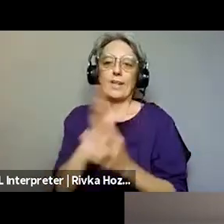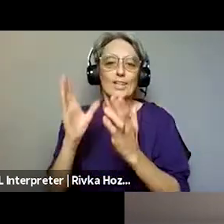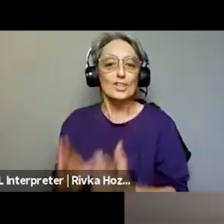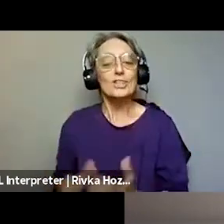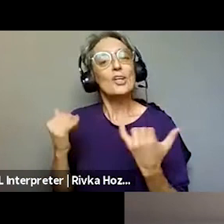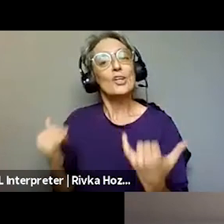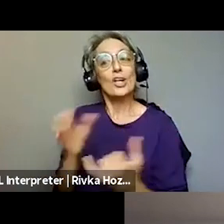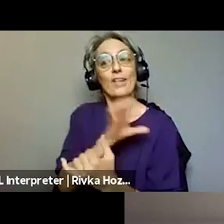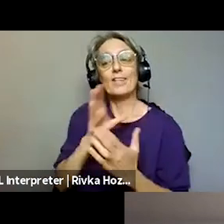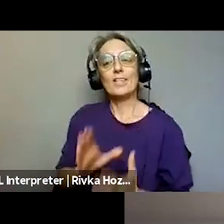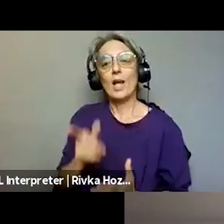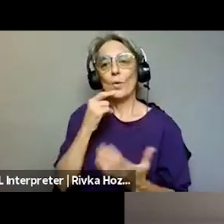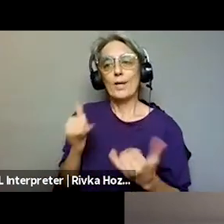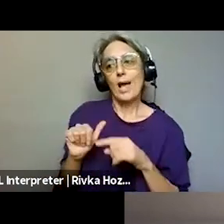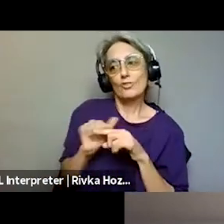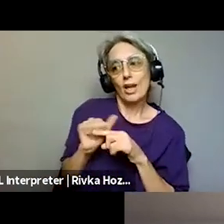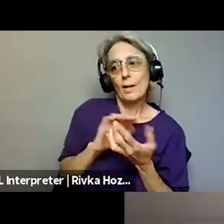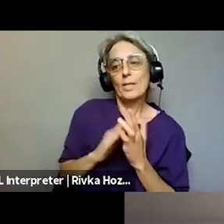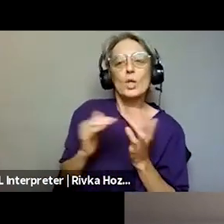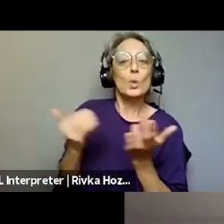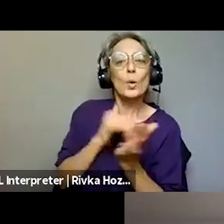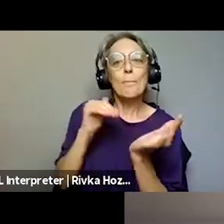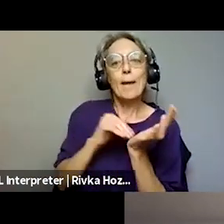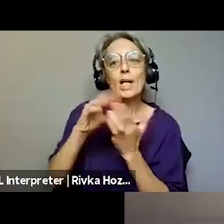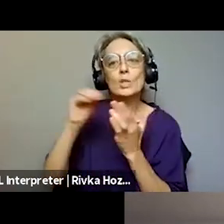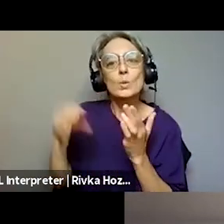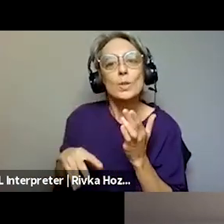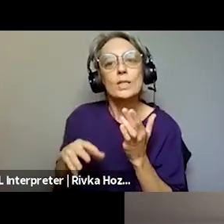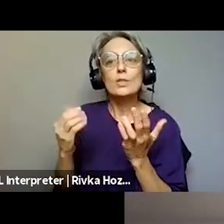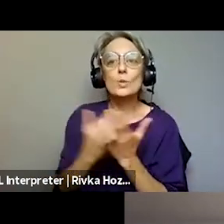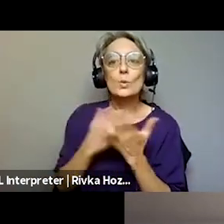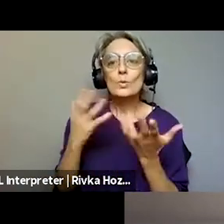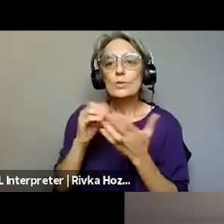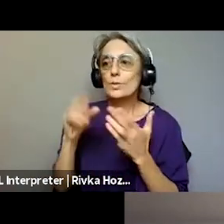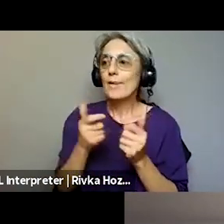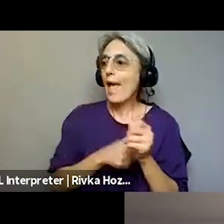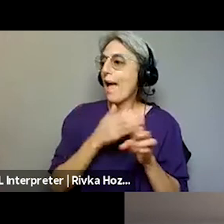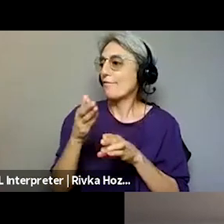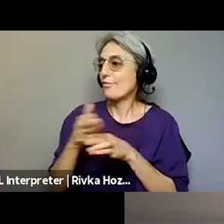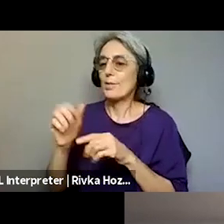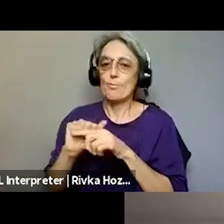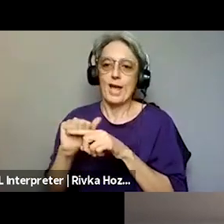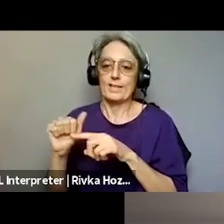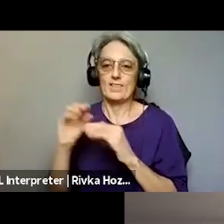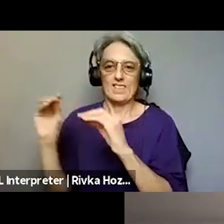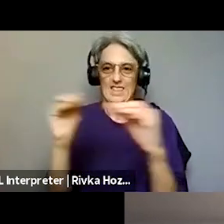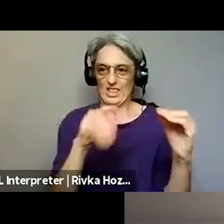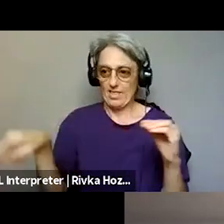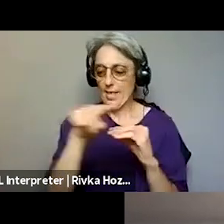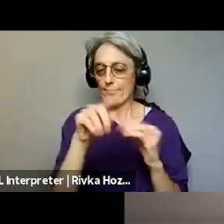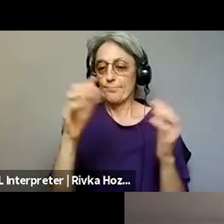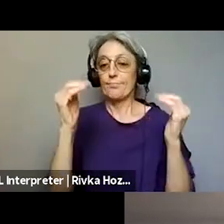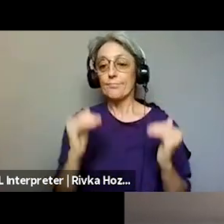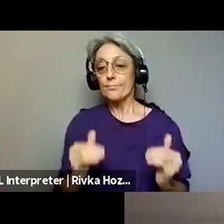training new med students, new students in every practice. And then the other theme that's come